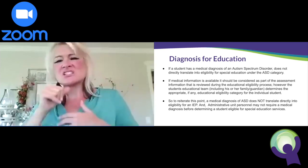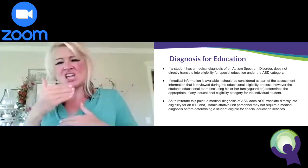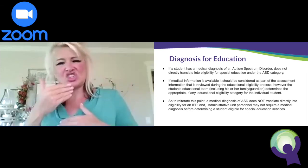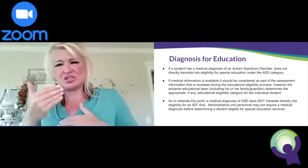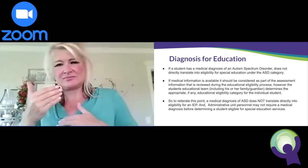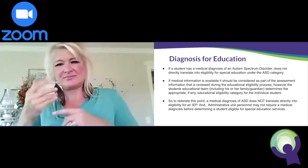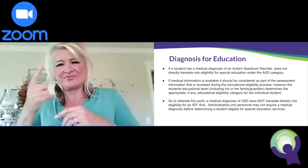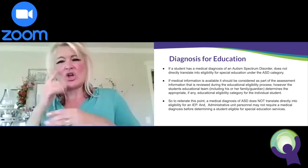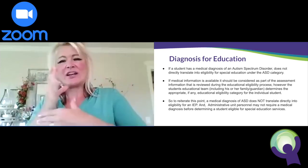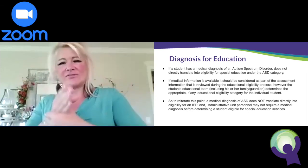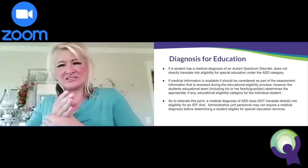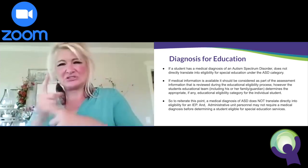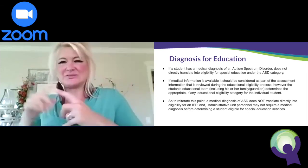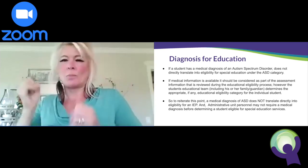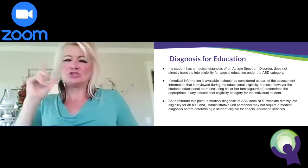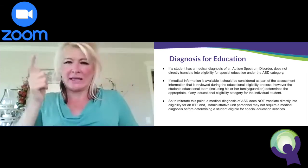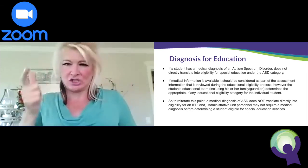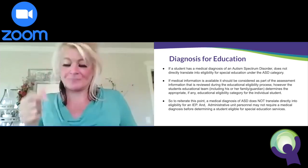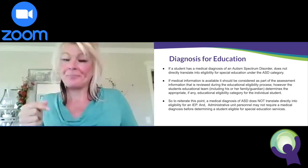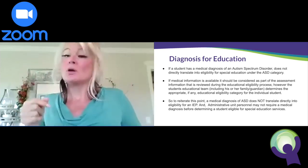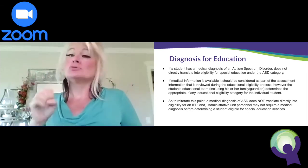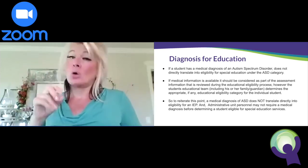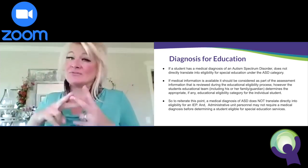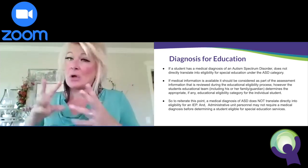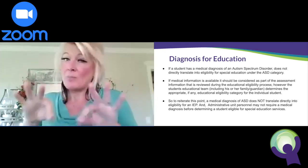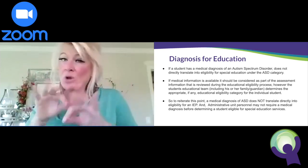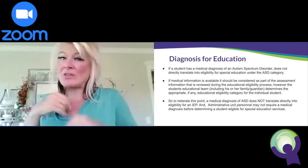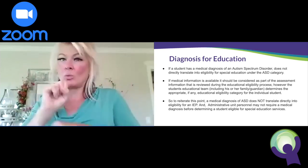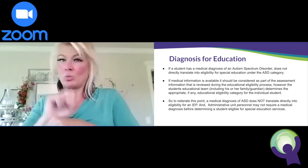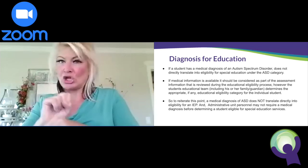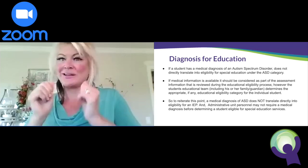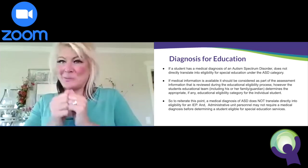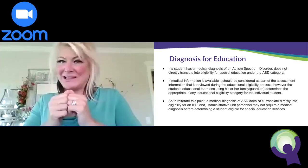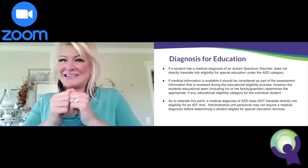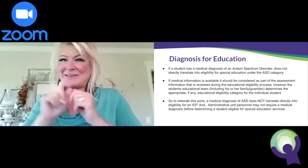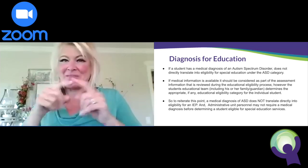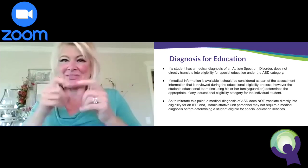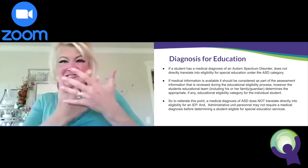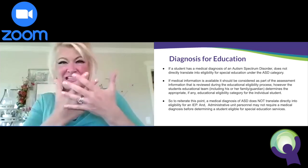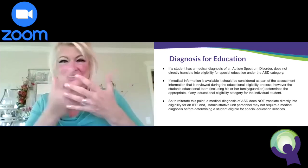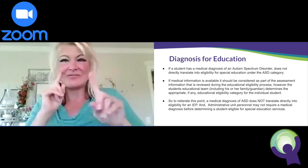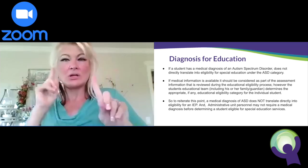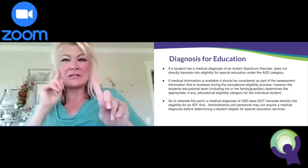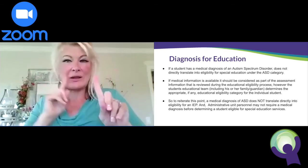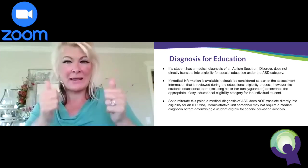that which was unfortunate. Then they would have interventions at a later time, so